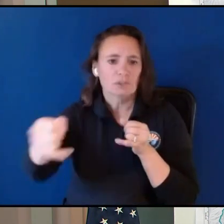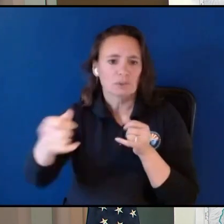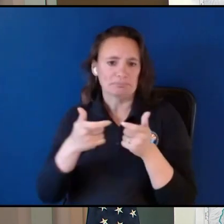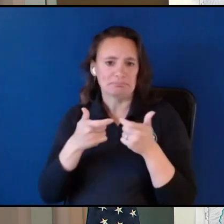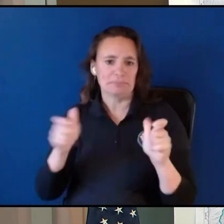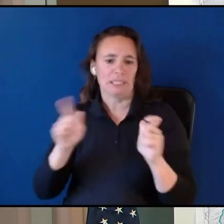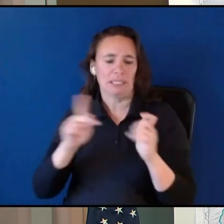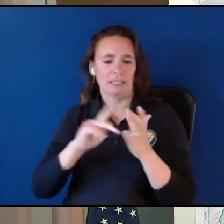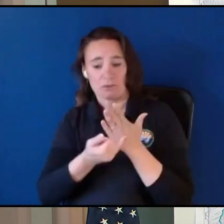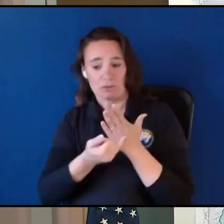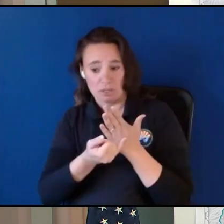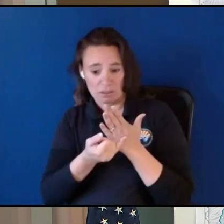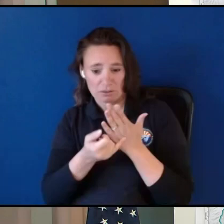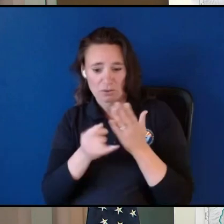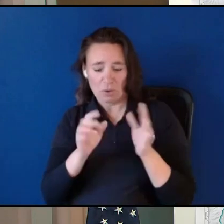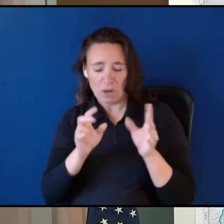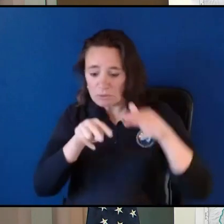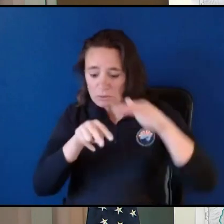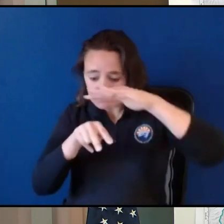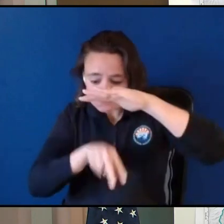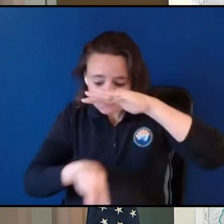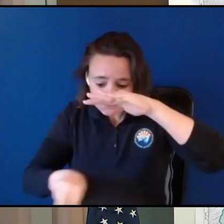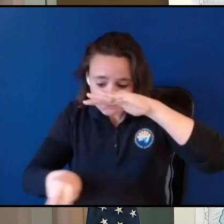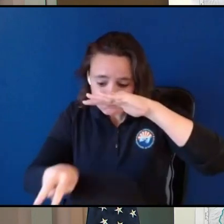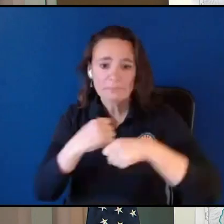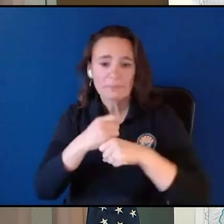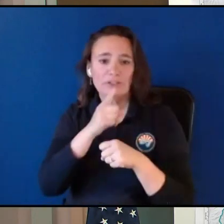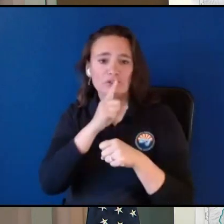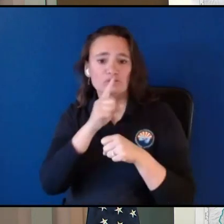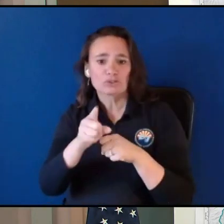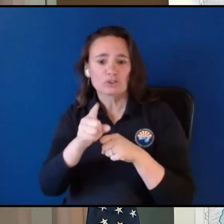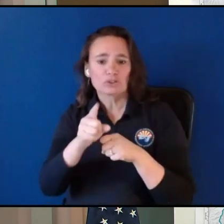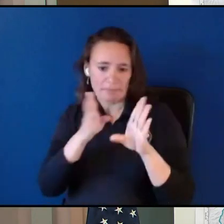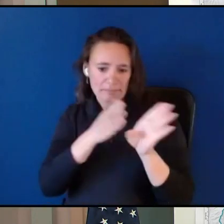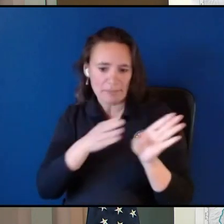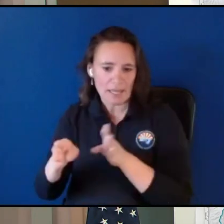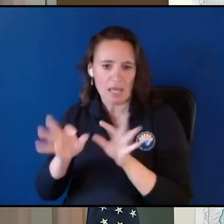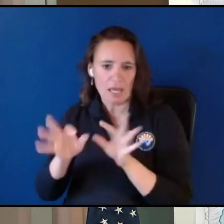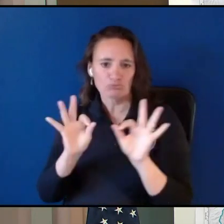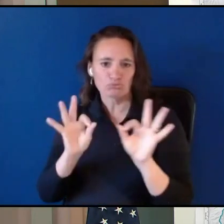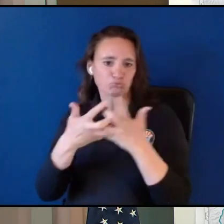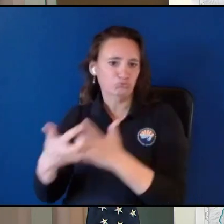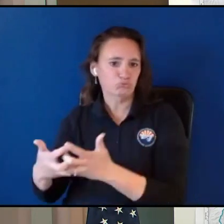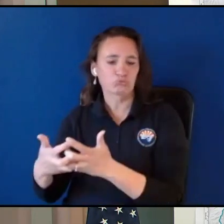our direction, our our plan is going to be viable. As far as